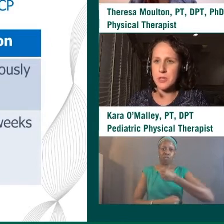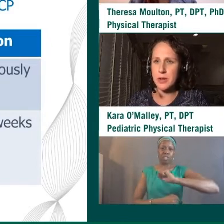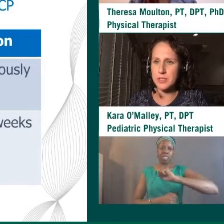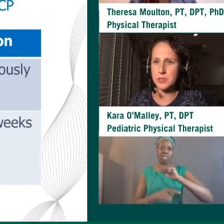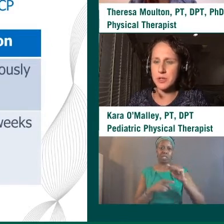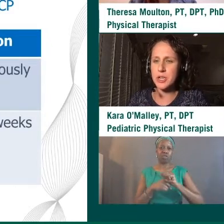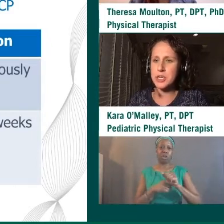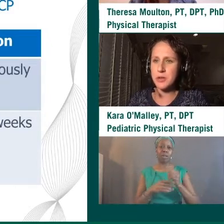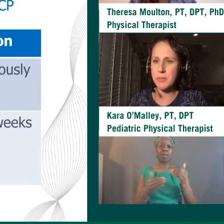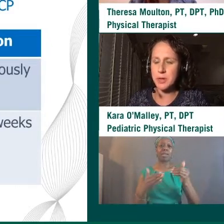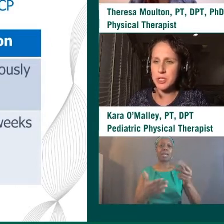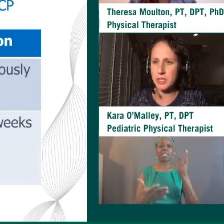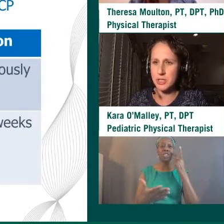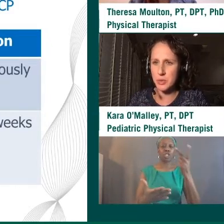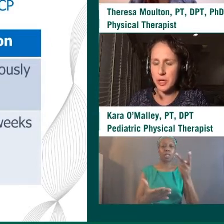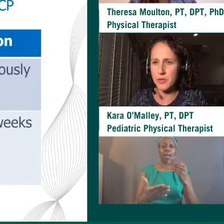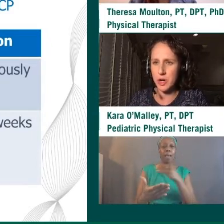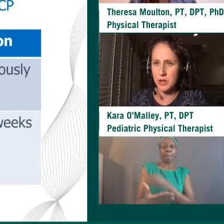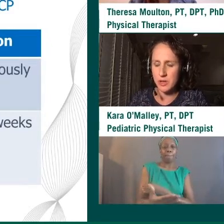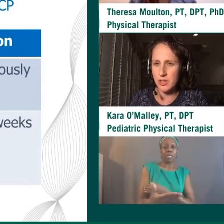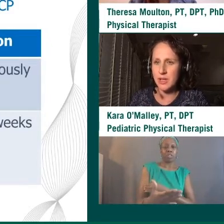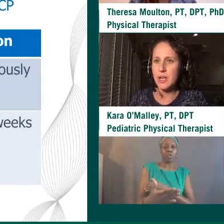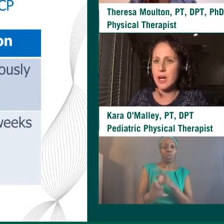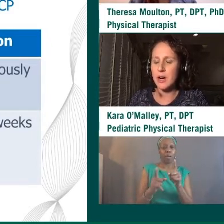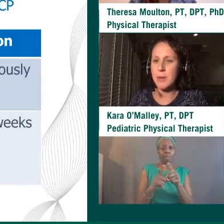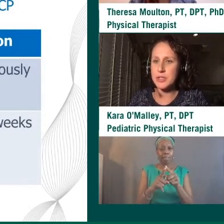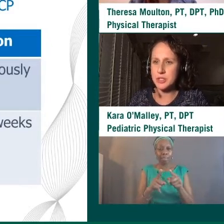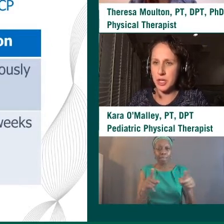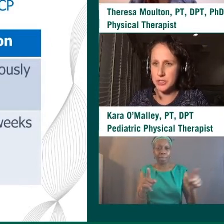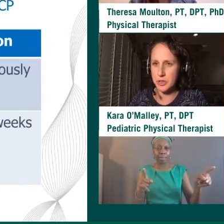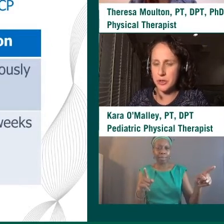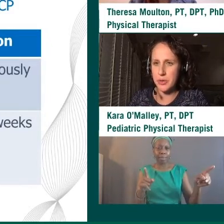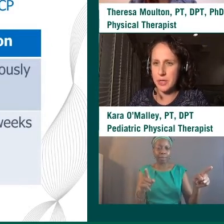So as Sudarshan mentioned, as we grow our muscles also grow